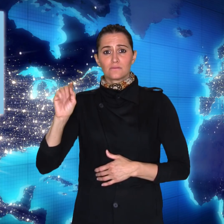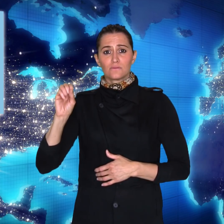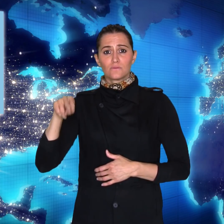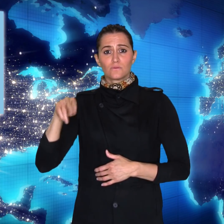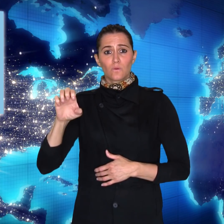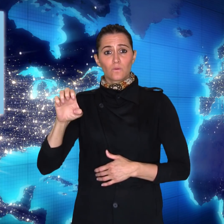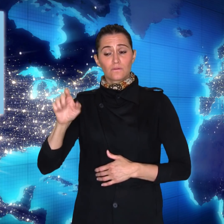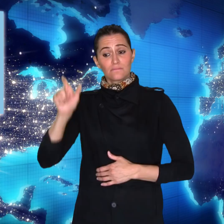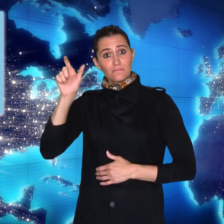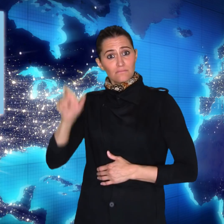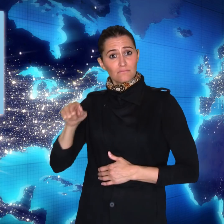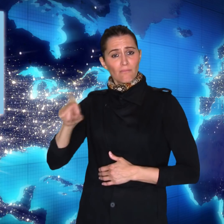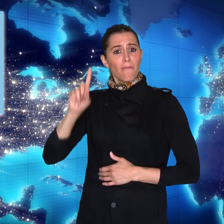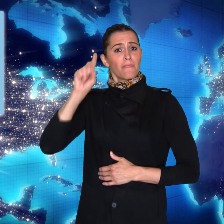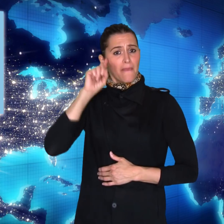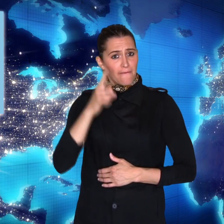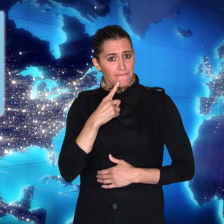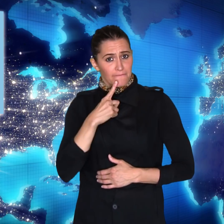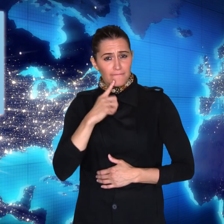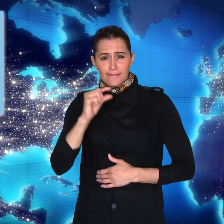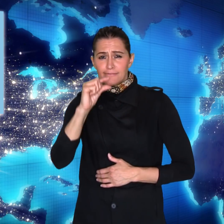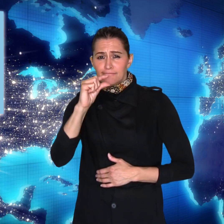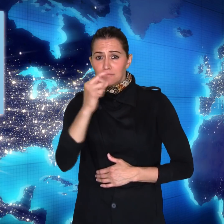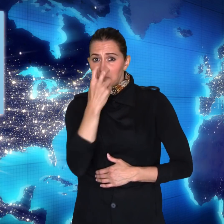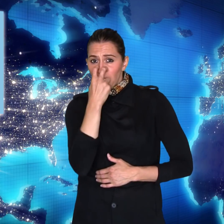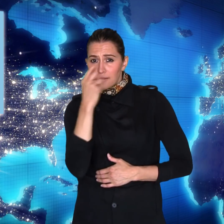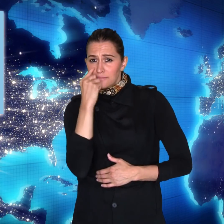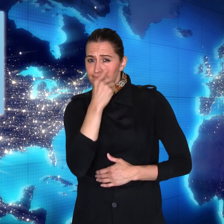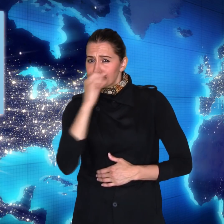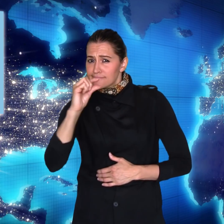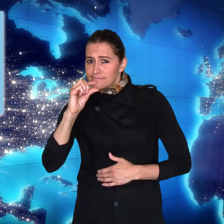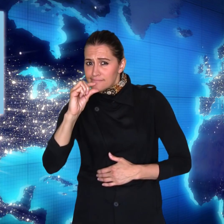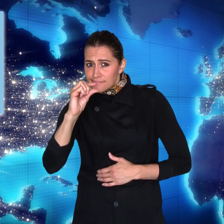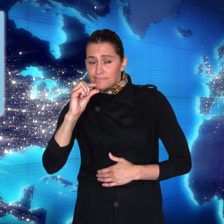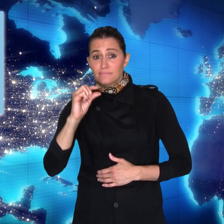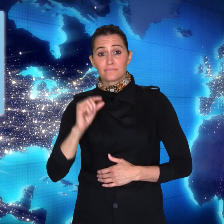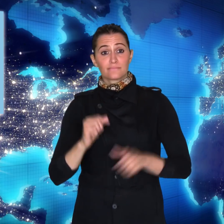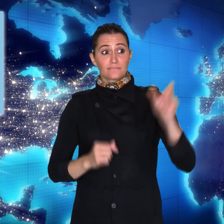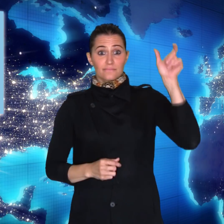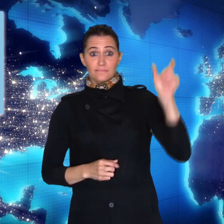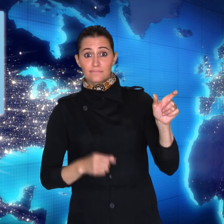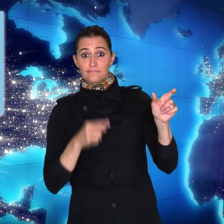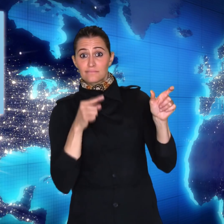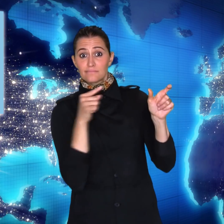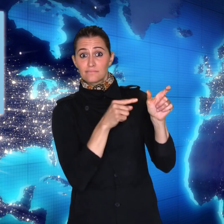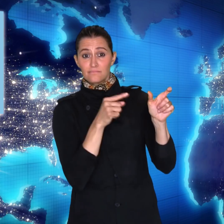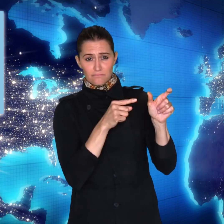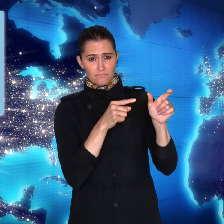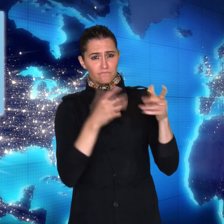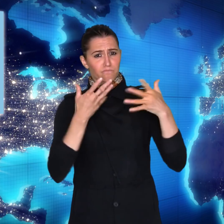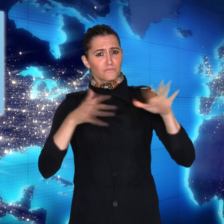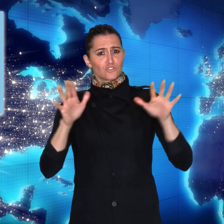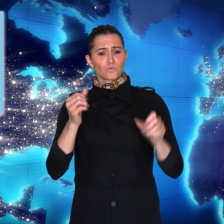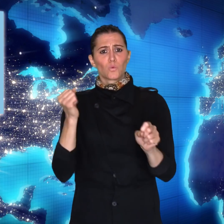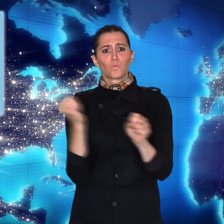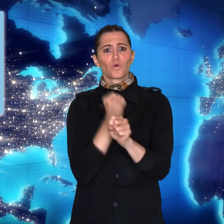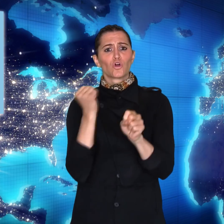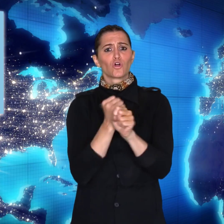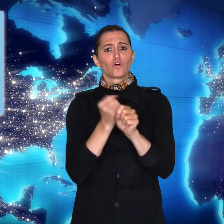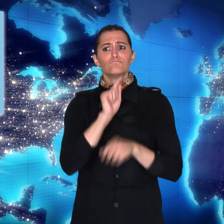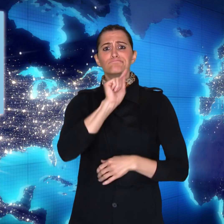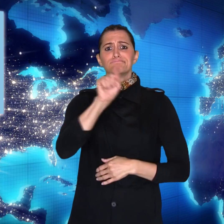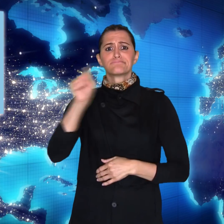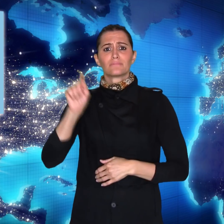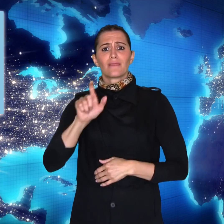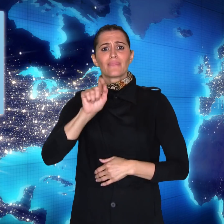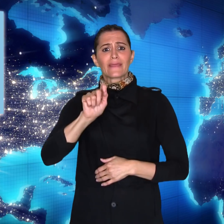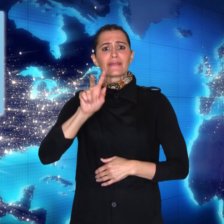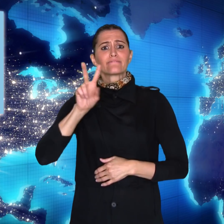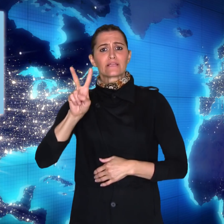Jill Blackstone had worked as a TV